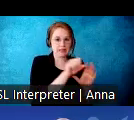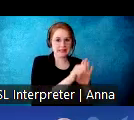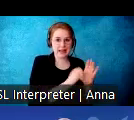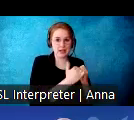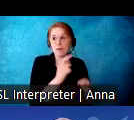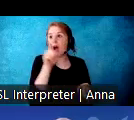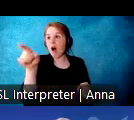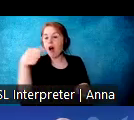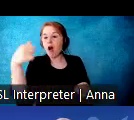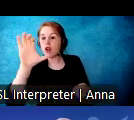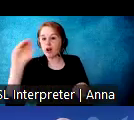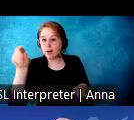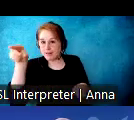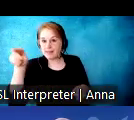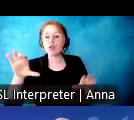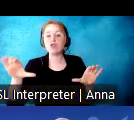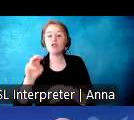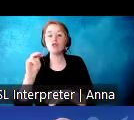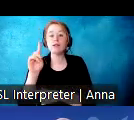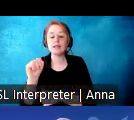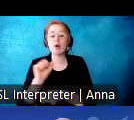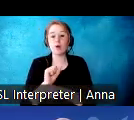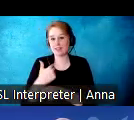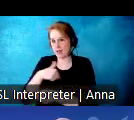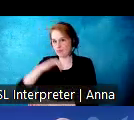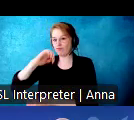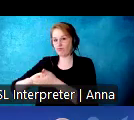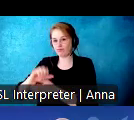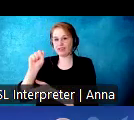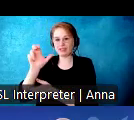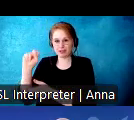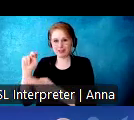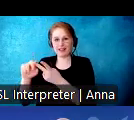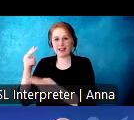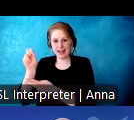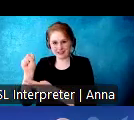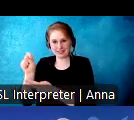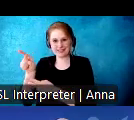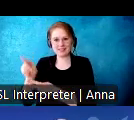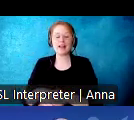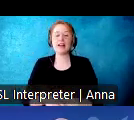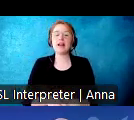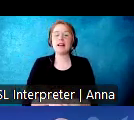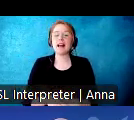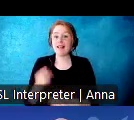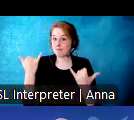And that's when we contracted with Pigorsch Media. And since then they've been our marketing partners